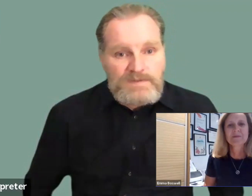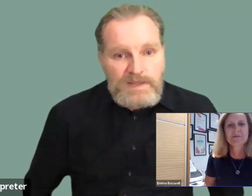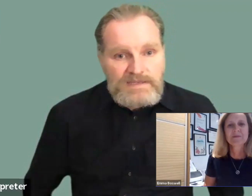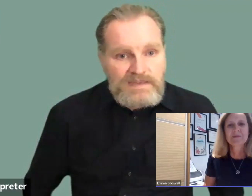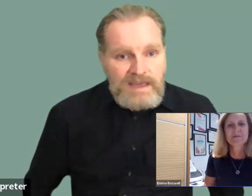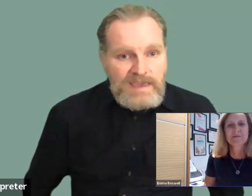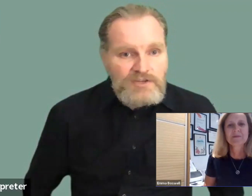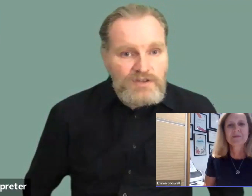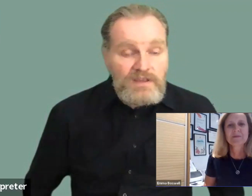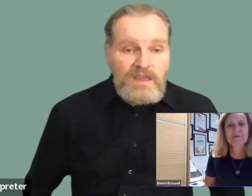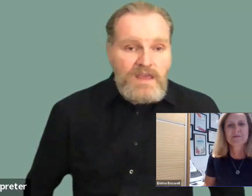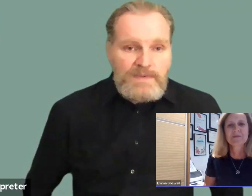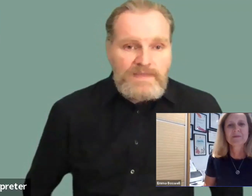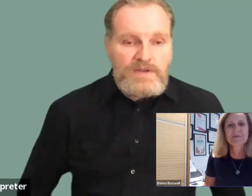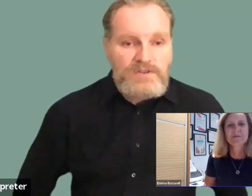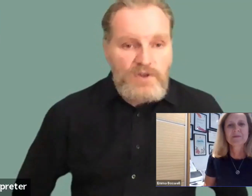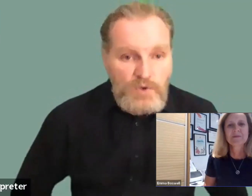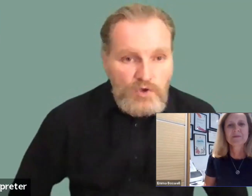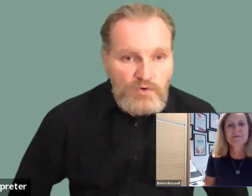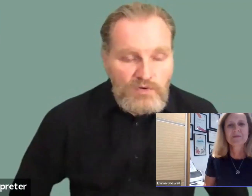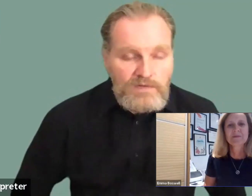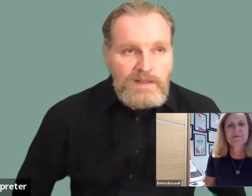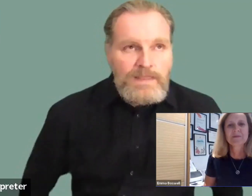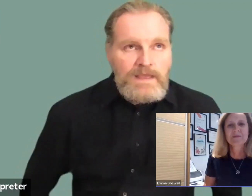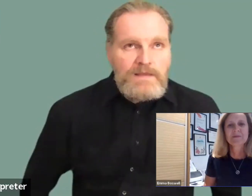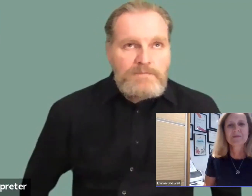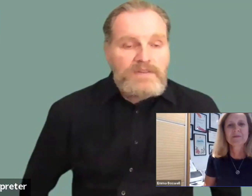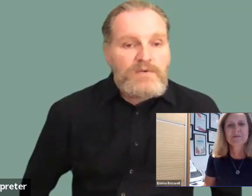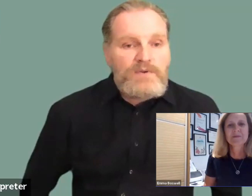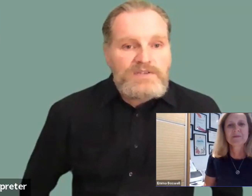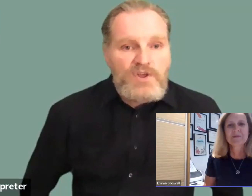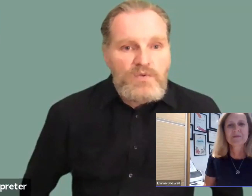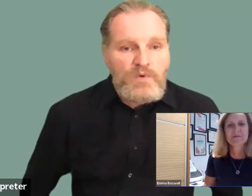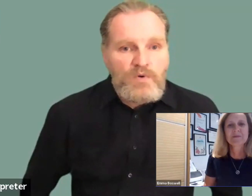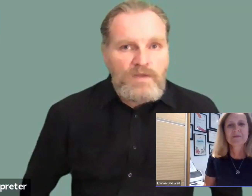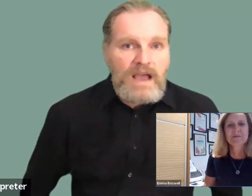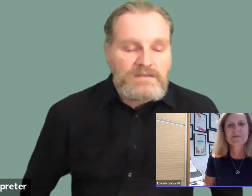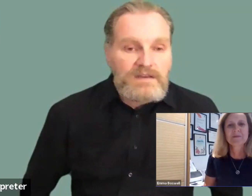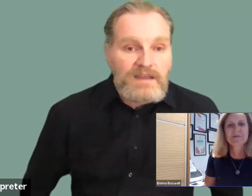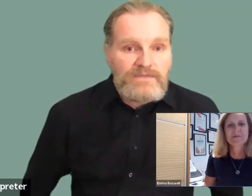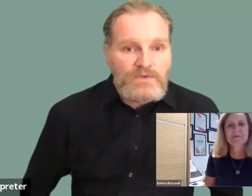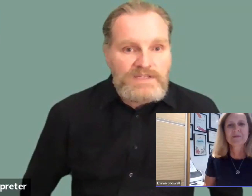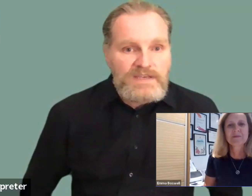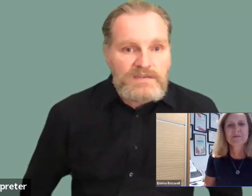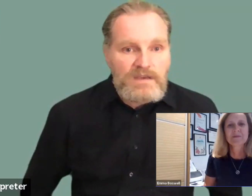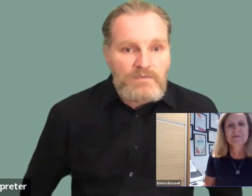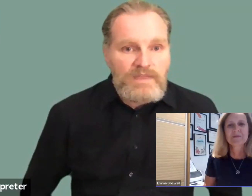there's places in Asia. I mean, there is no cure, but there is no more answer like 40 years ago,